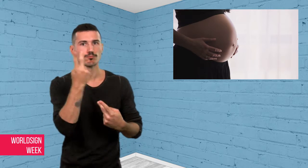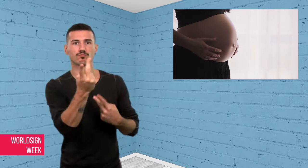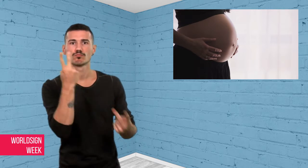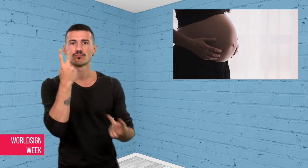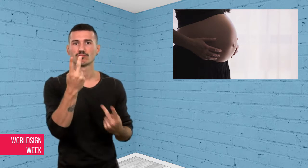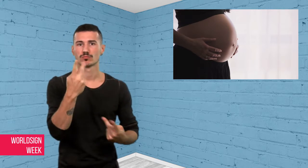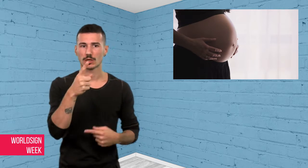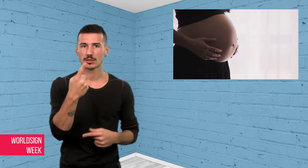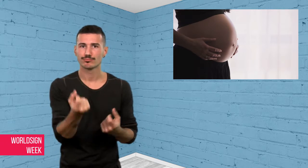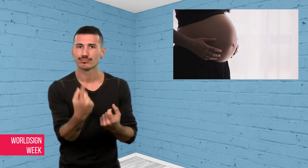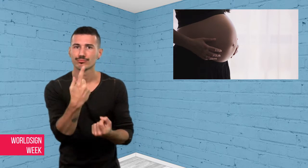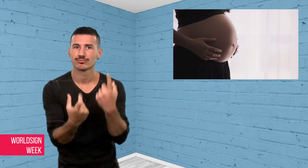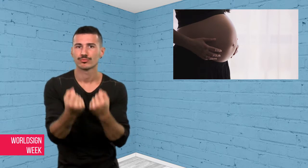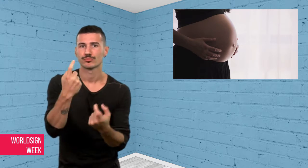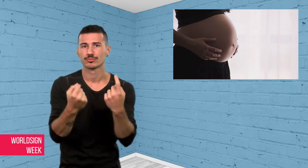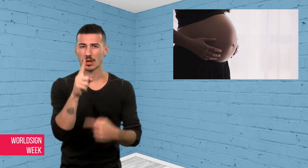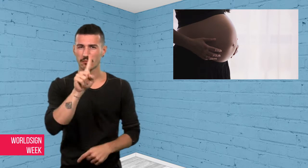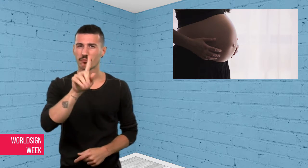world in 2015.